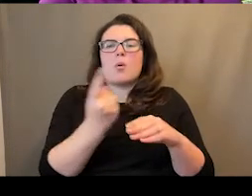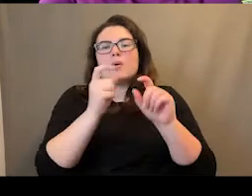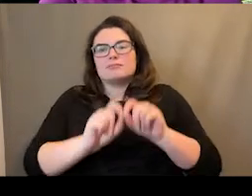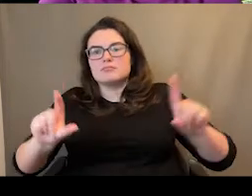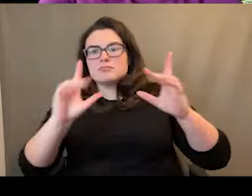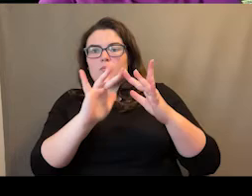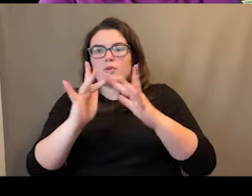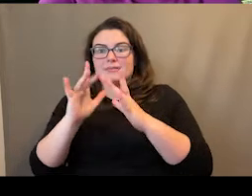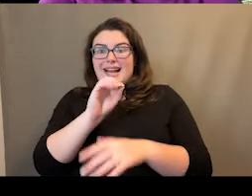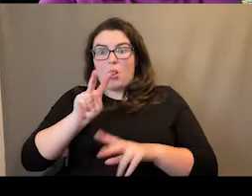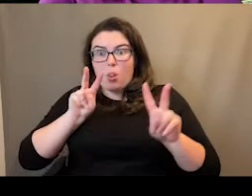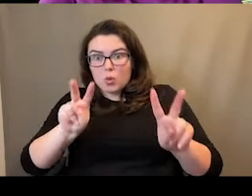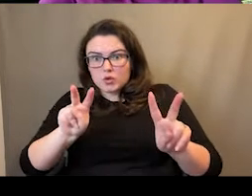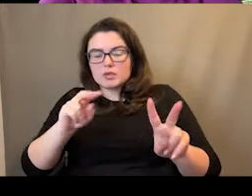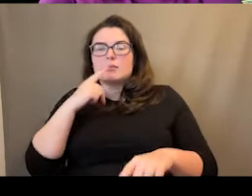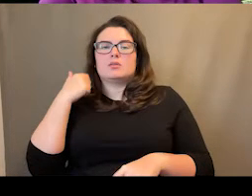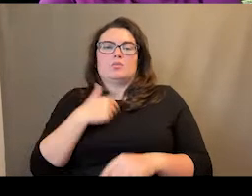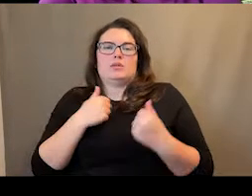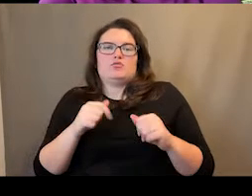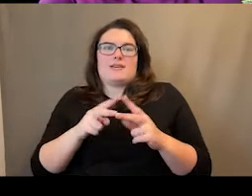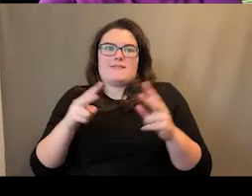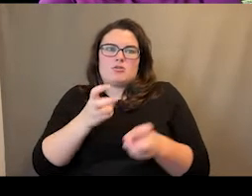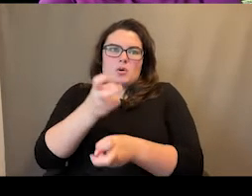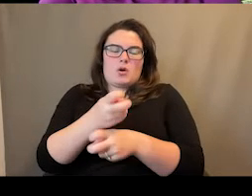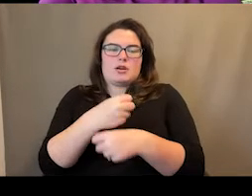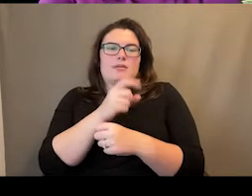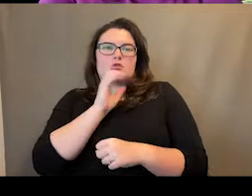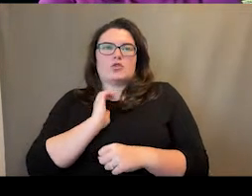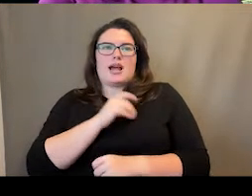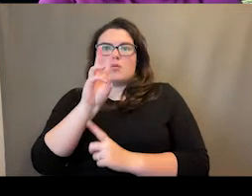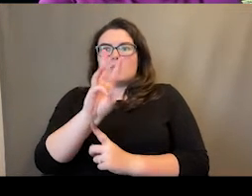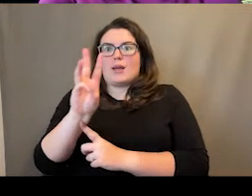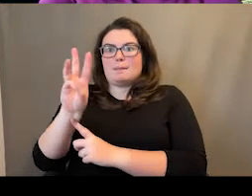Because we try really hard to make sure our web pages are